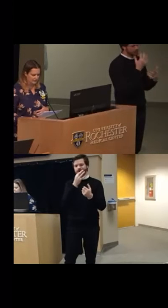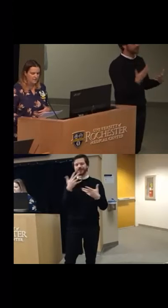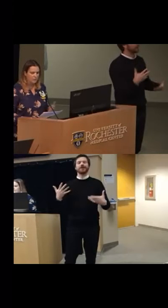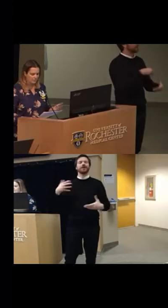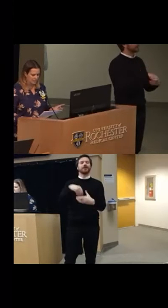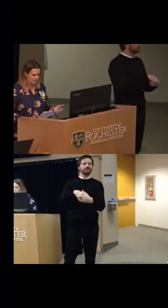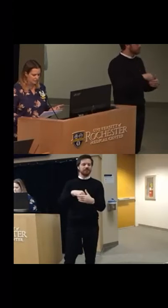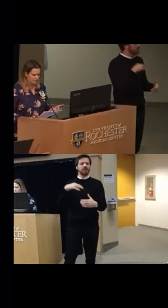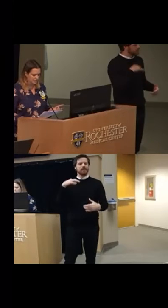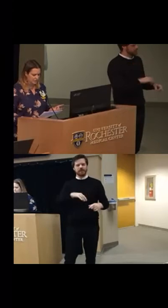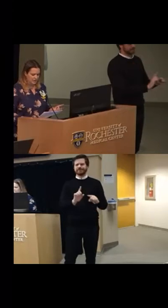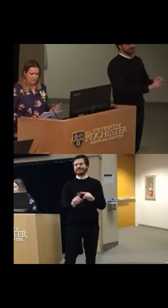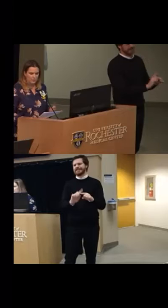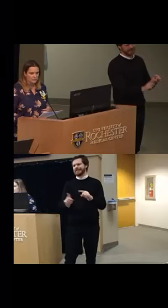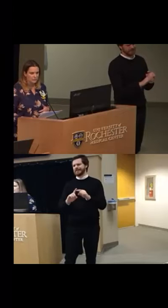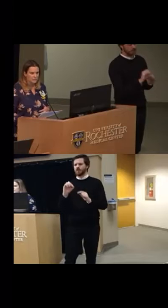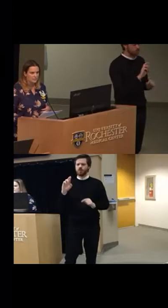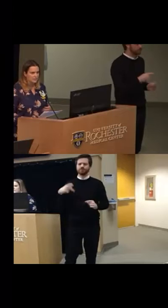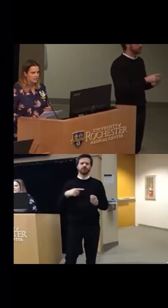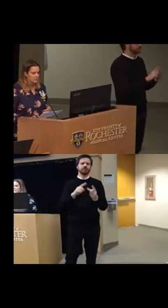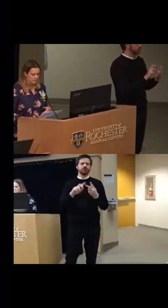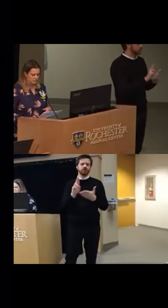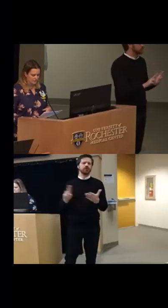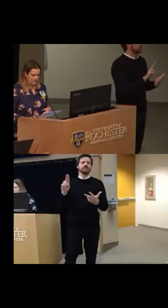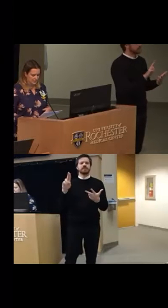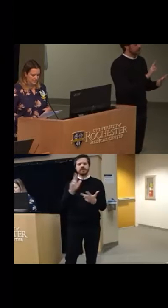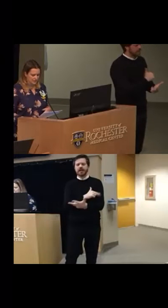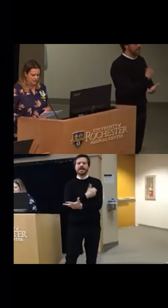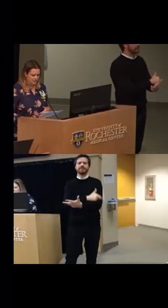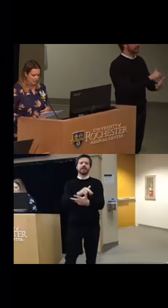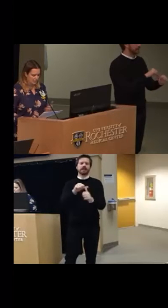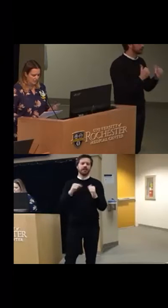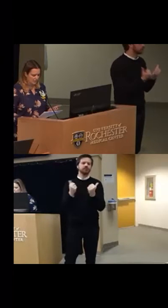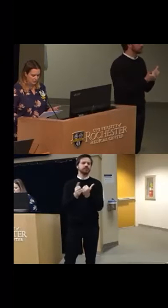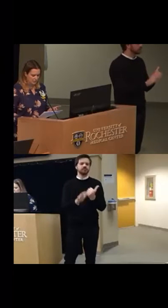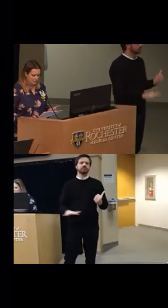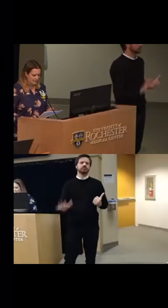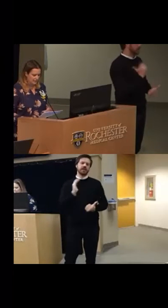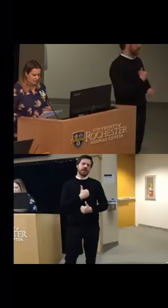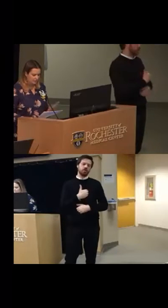of many corporations um universities hospitals agencies throughout our country and actually